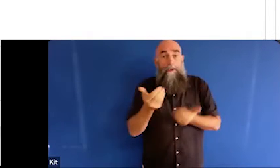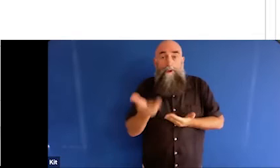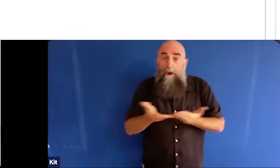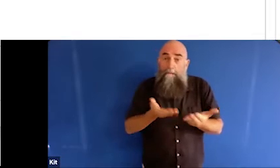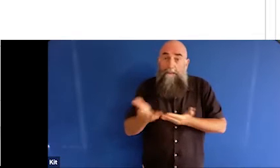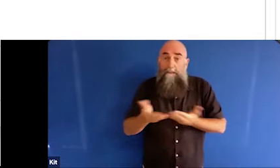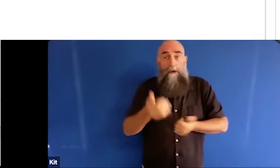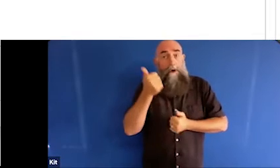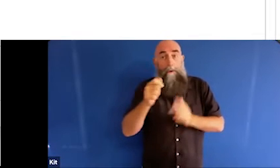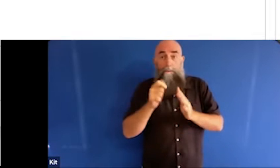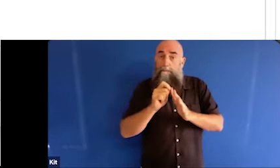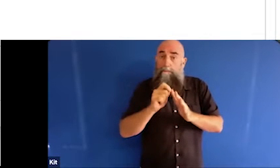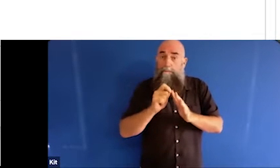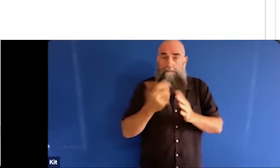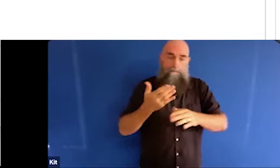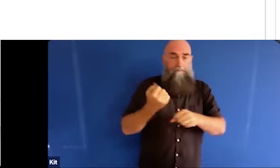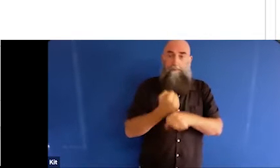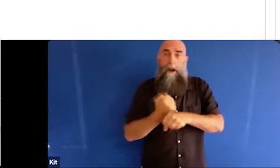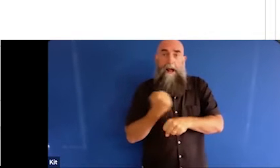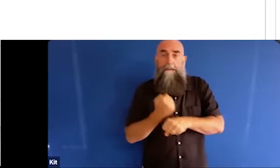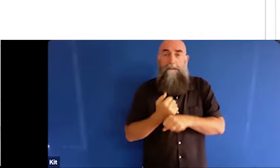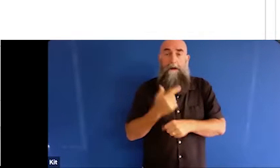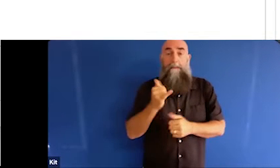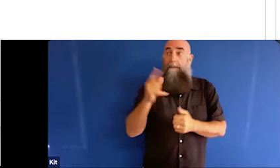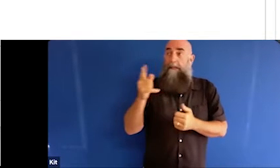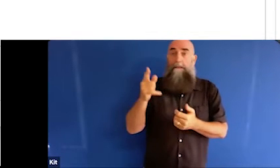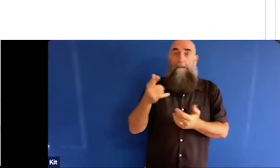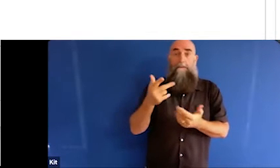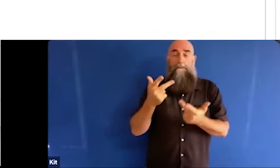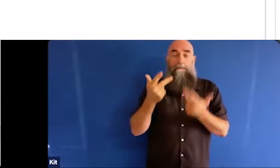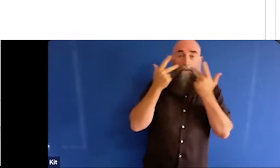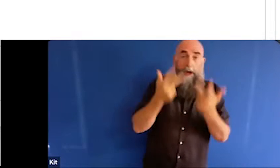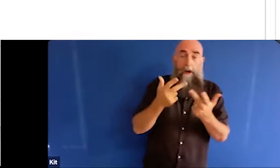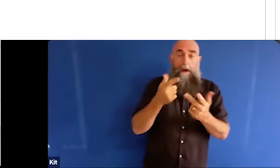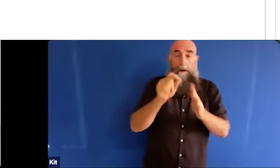your project free of charge or at a discounted rate that ordinarily you'd have to pay. An